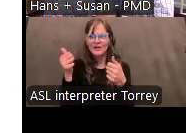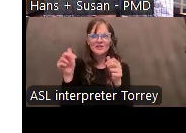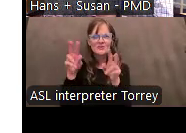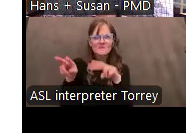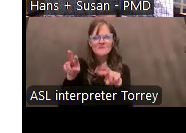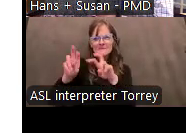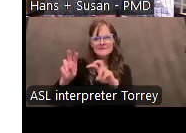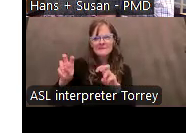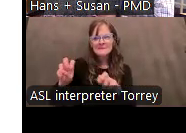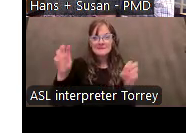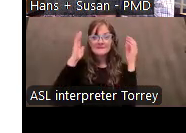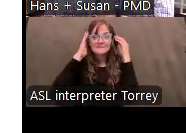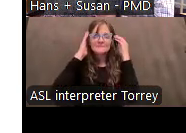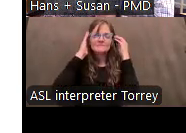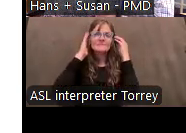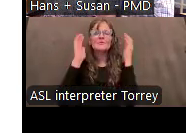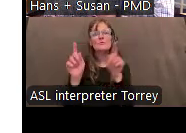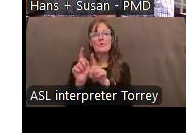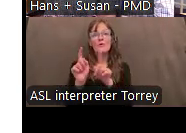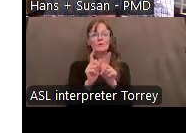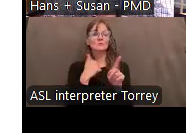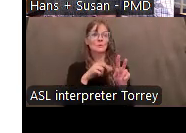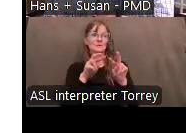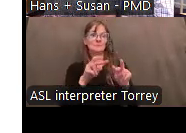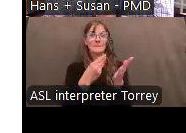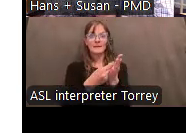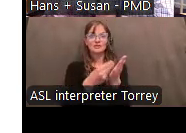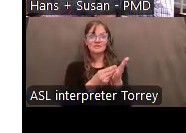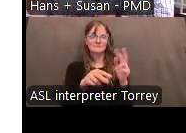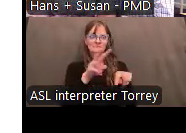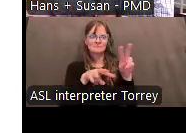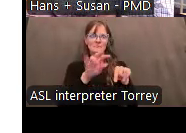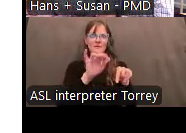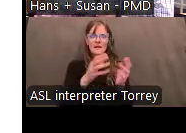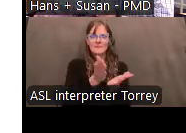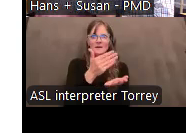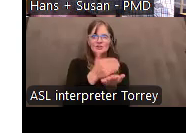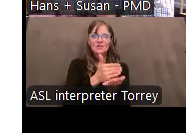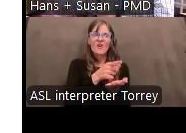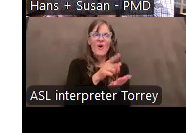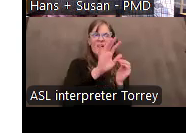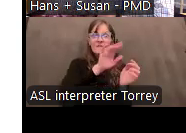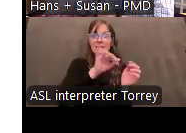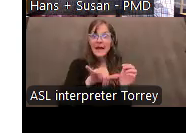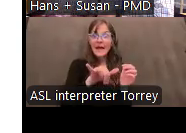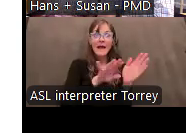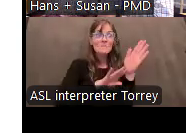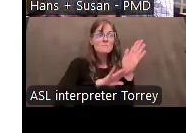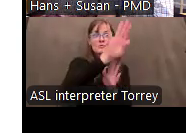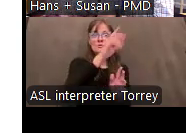We look at the budget and if we need more budget in a certain area 'cause it's really doing well, we make that allocation.